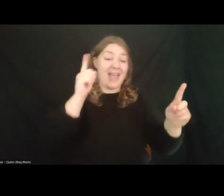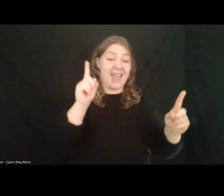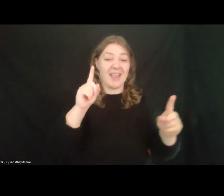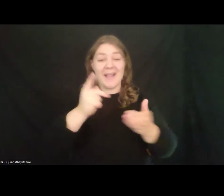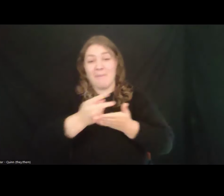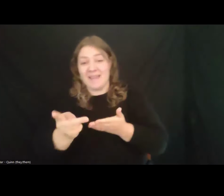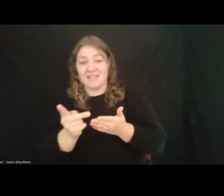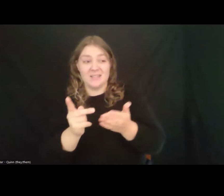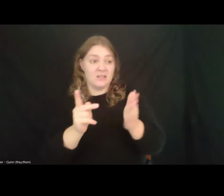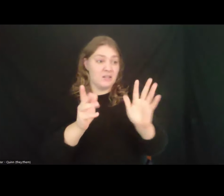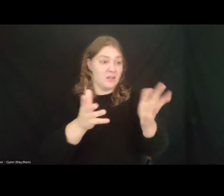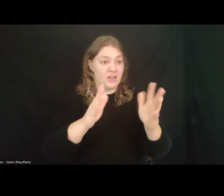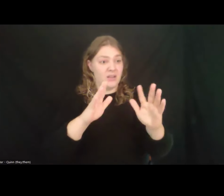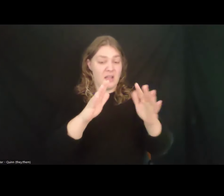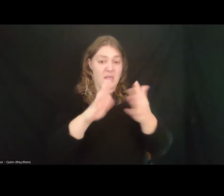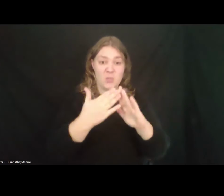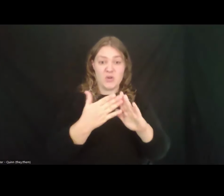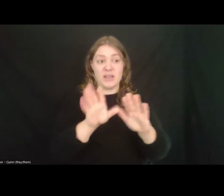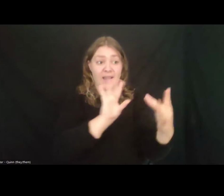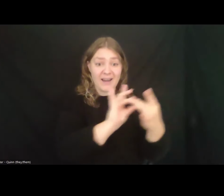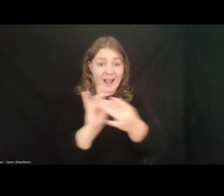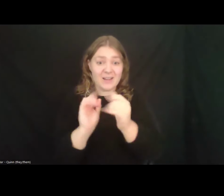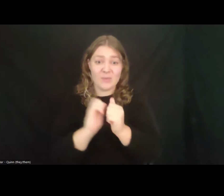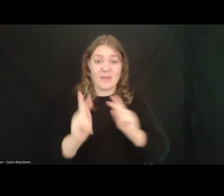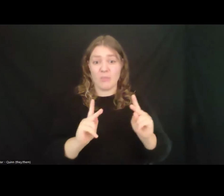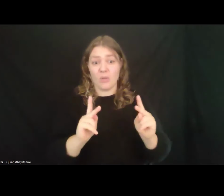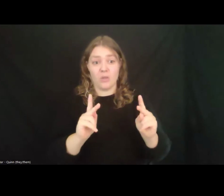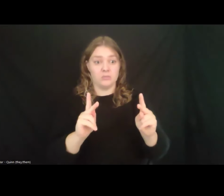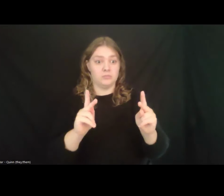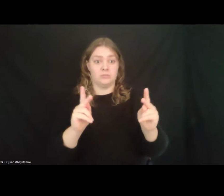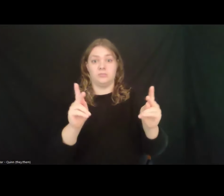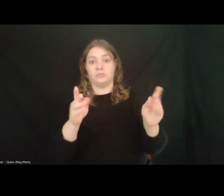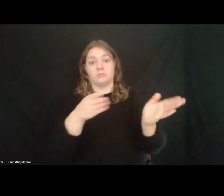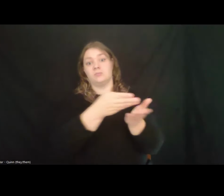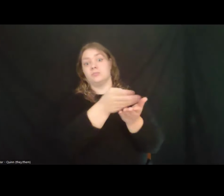in the community um those are some of the summing blocks I think um but staying persistent staying